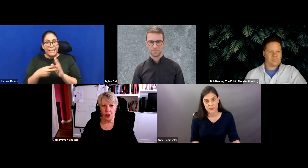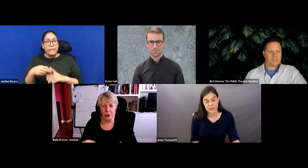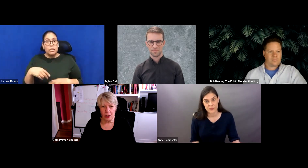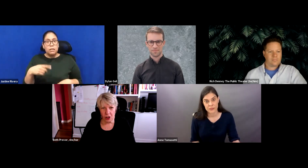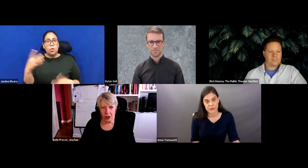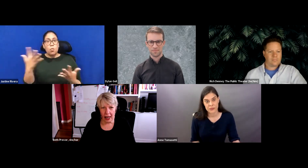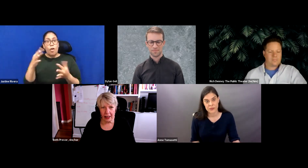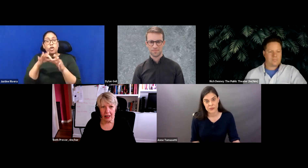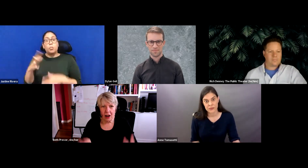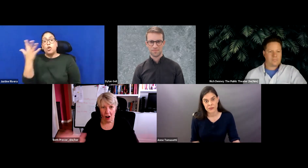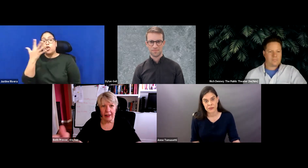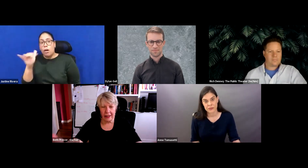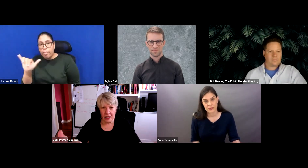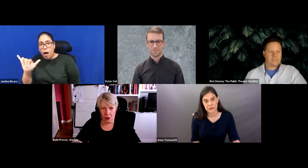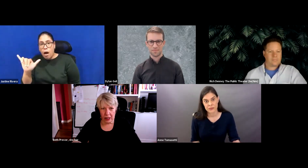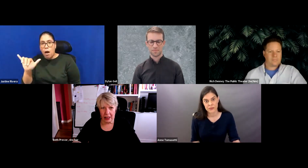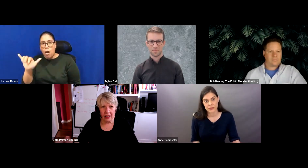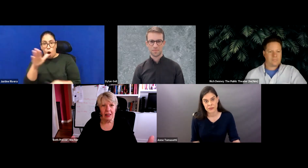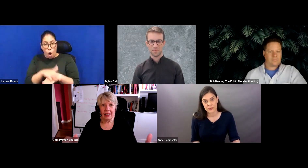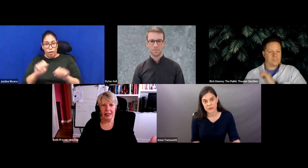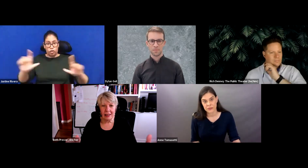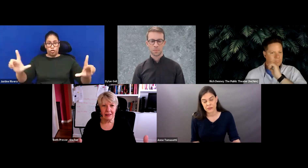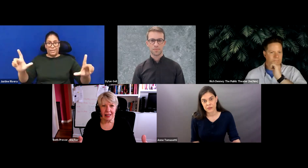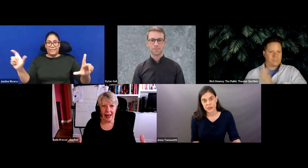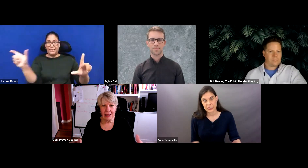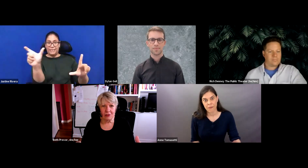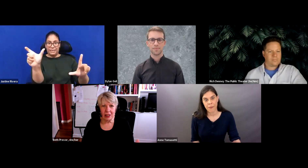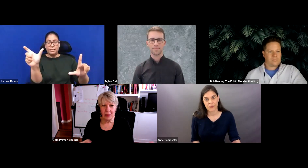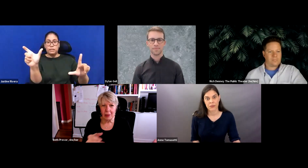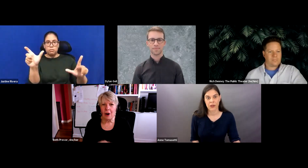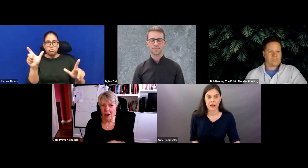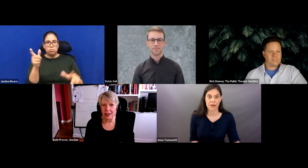interpreters look like on this screen has to really be a part